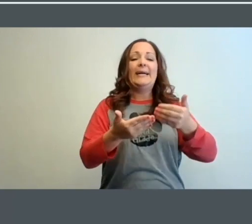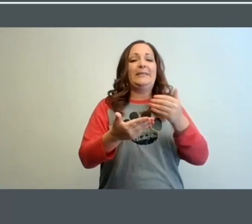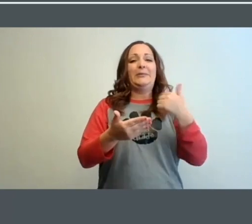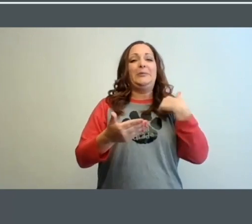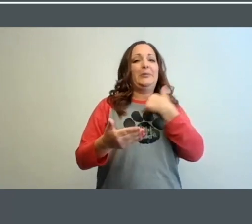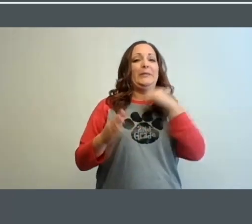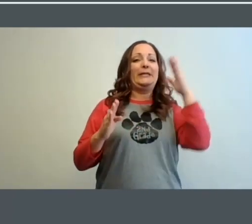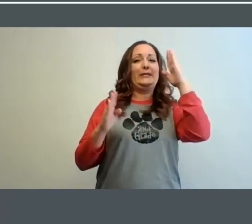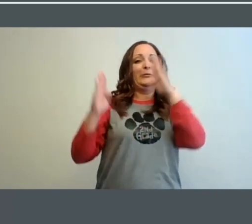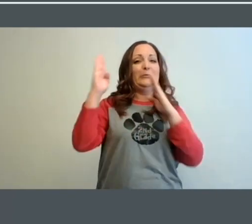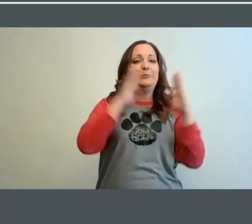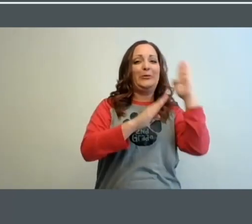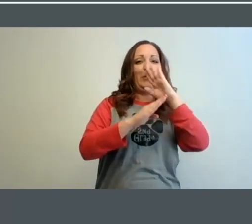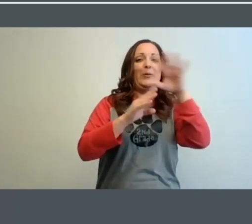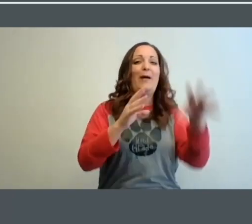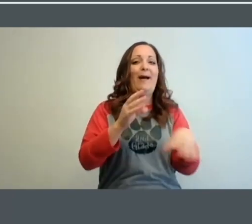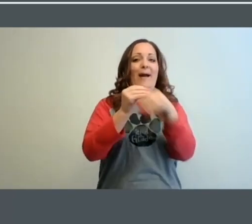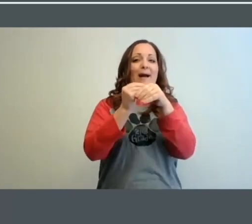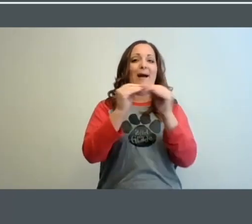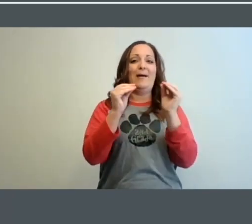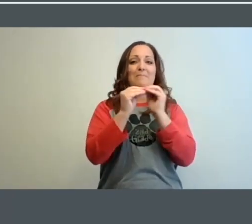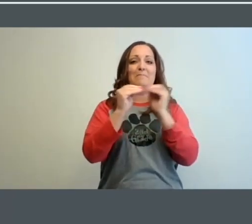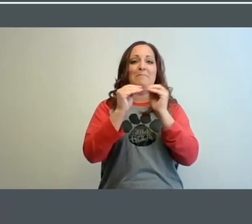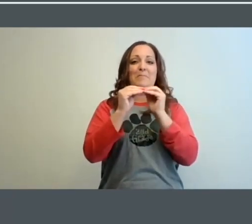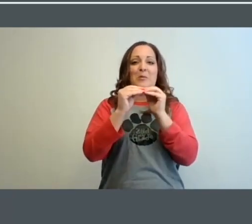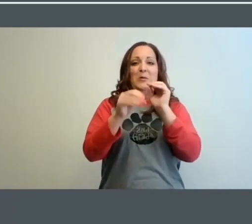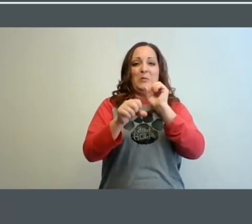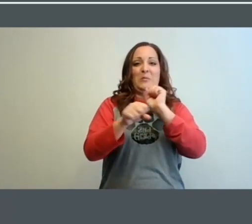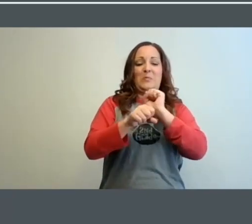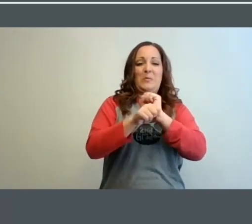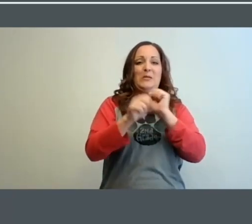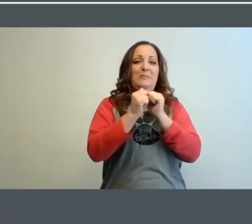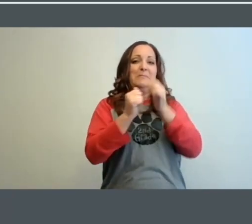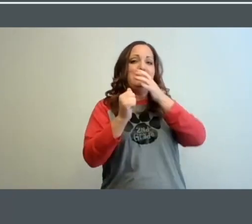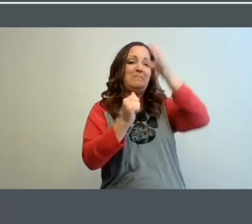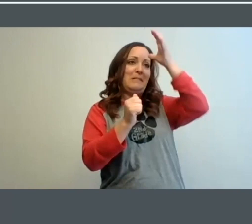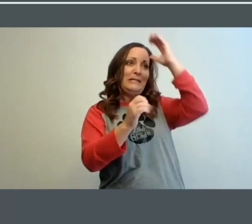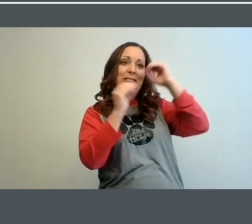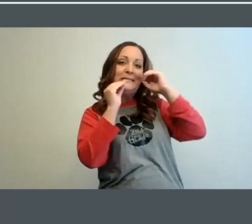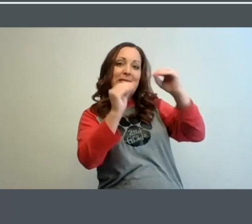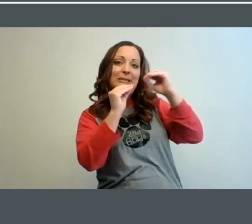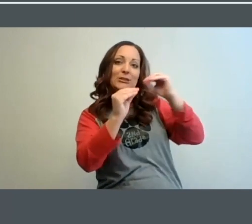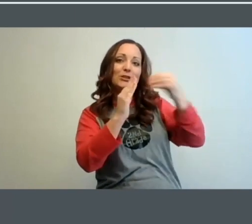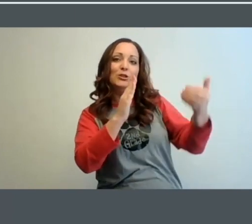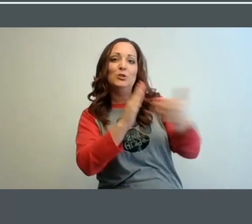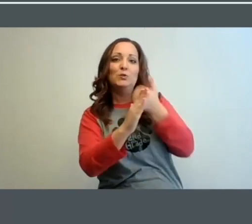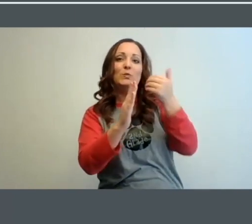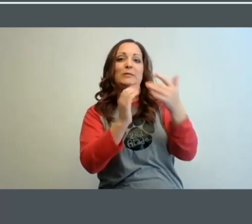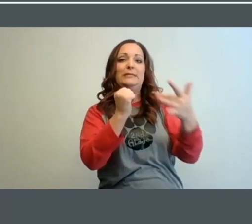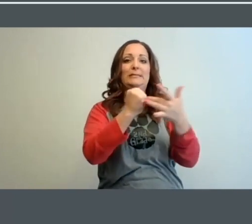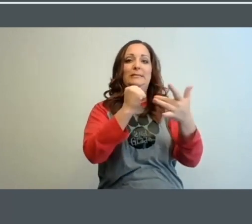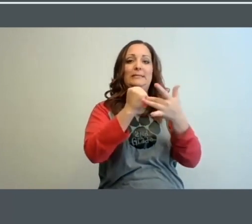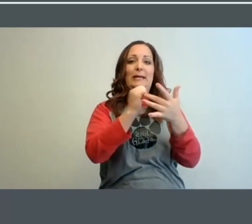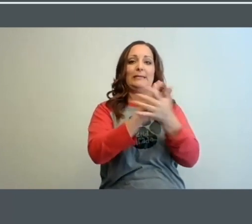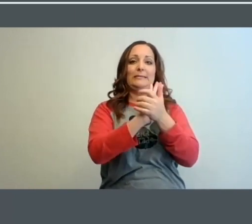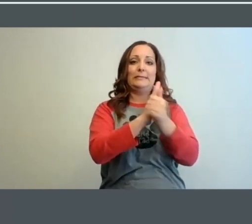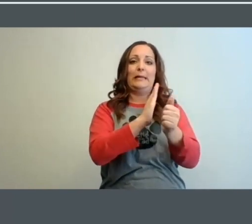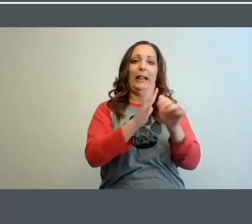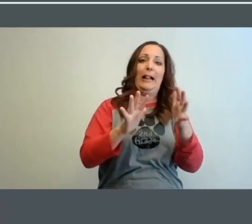it felt like the students were already making their own progress and we didn't want to add this feature to the mix